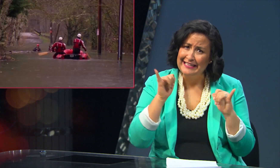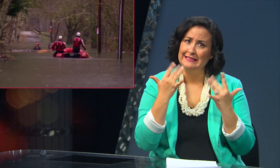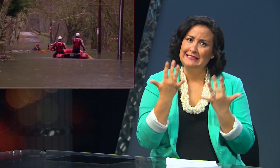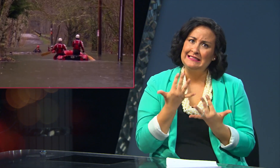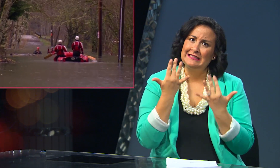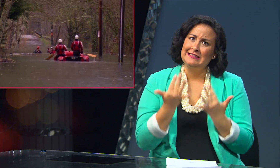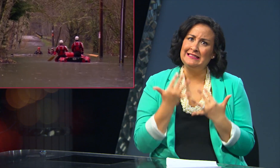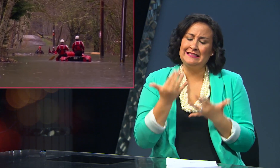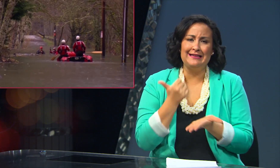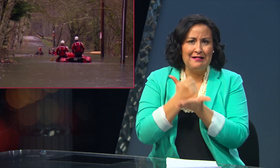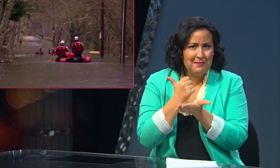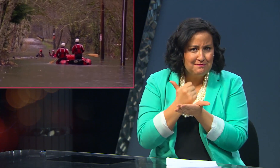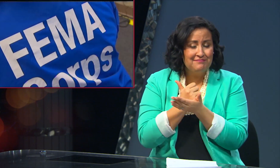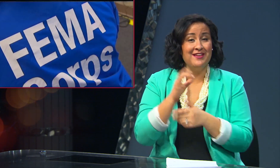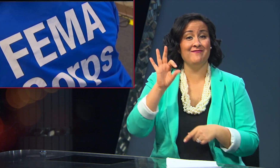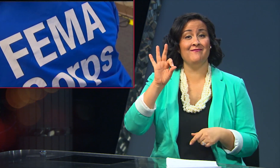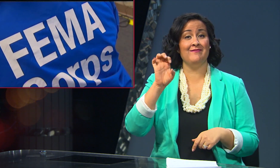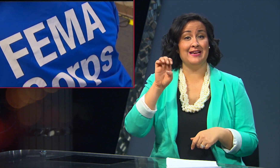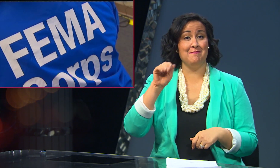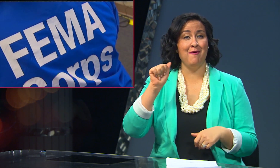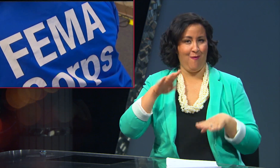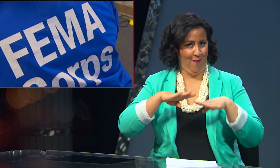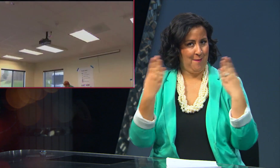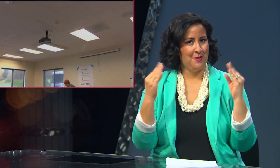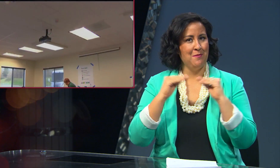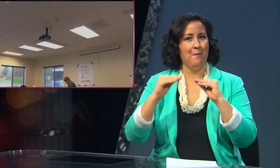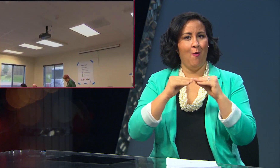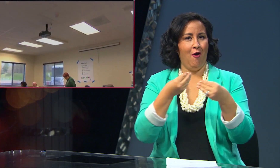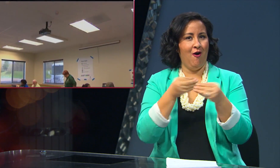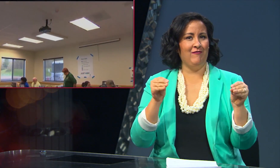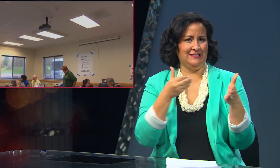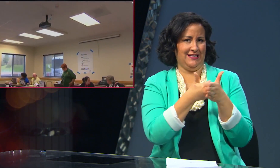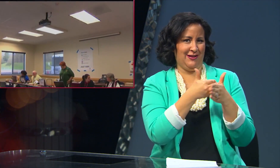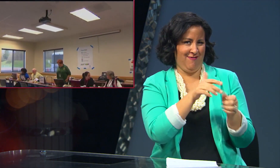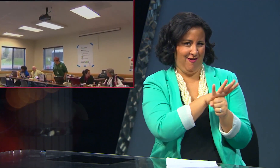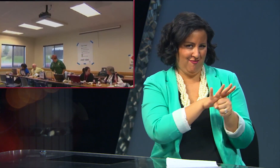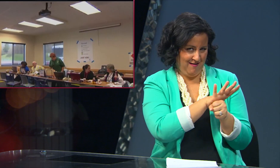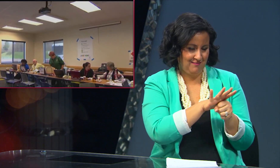STILL LOOKING FOR HELP. THE FEDERAL EMERGENCY MANAGEMENT AGENCY, "FEMA" OPENED UP FIELD